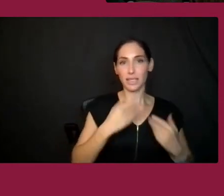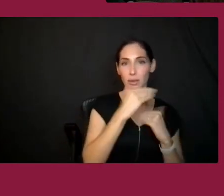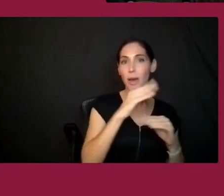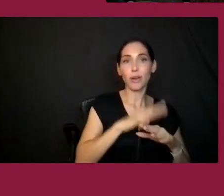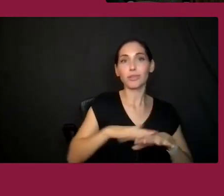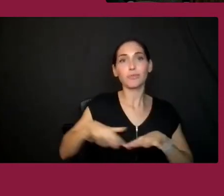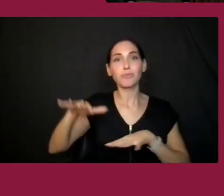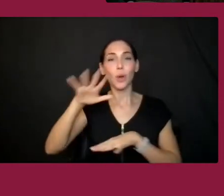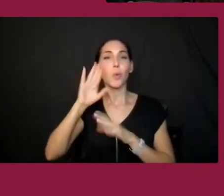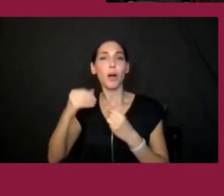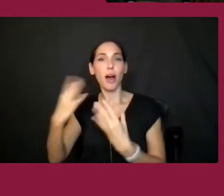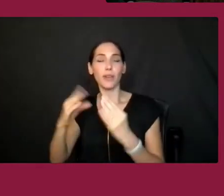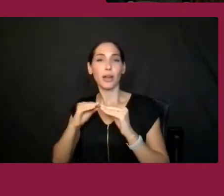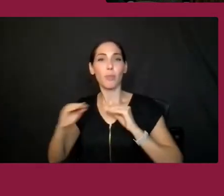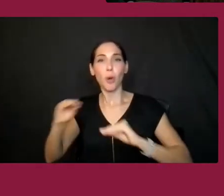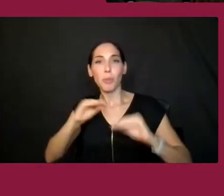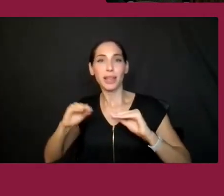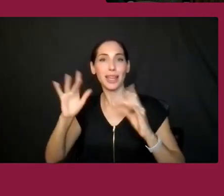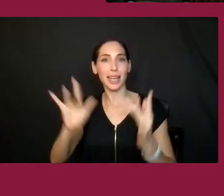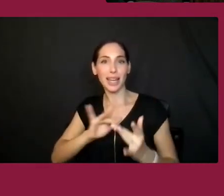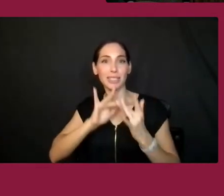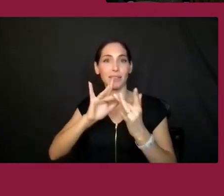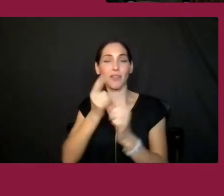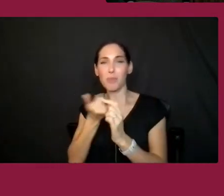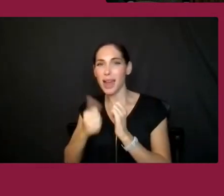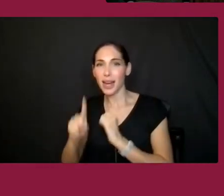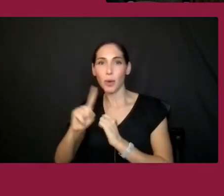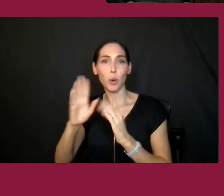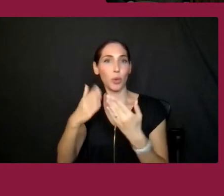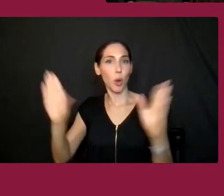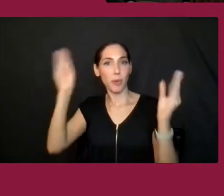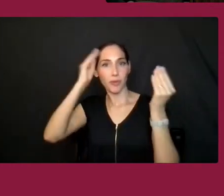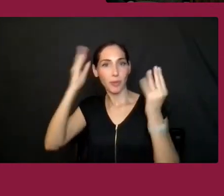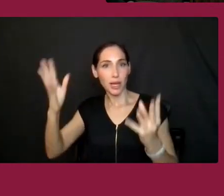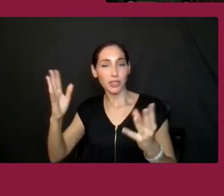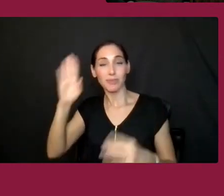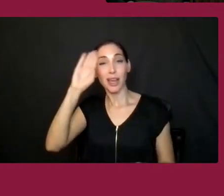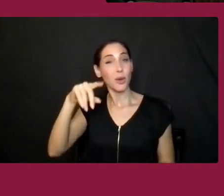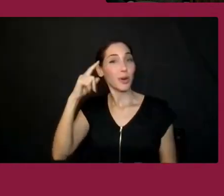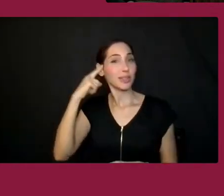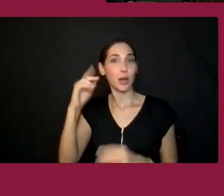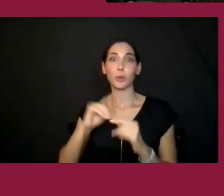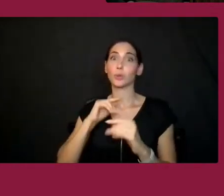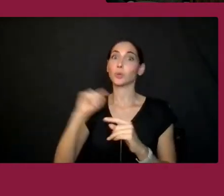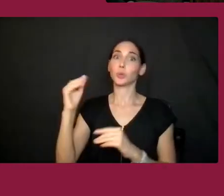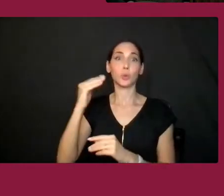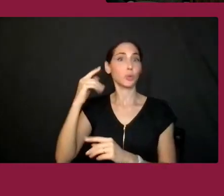connectivity from anywhere with open information sources. And although this sounds optimistic, the caveat is that our